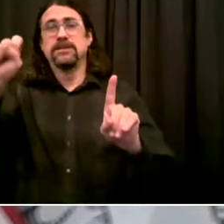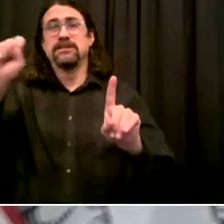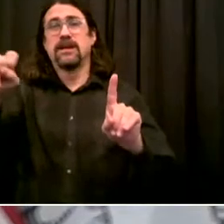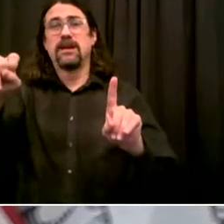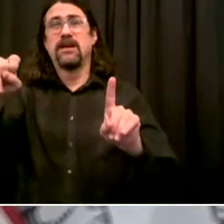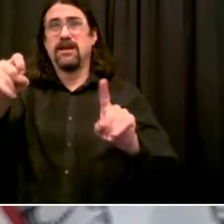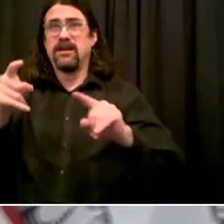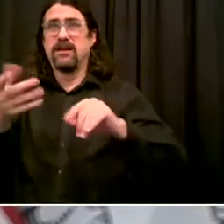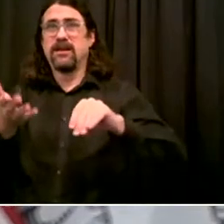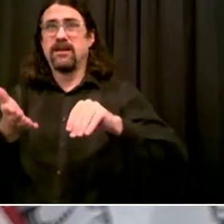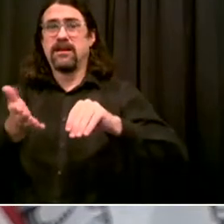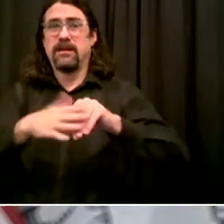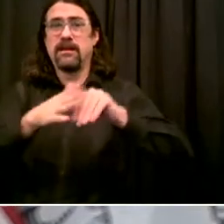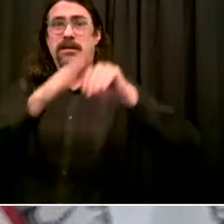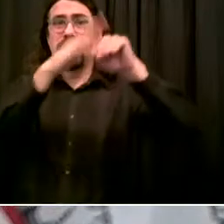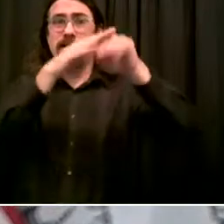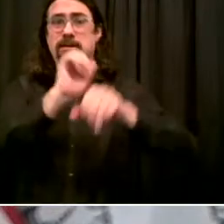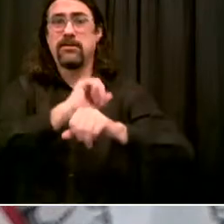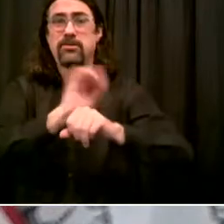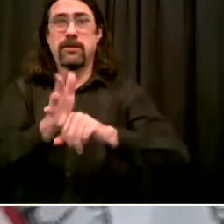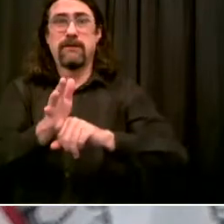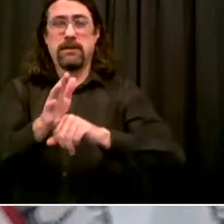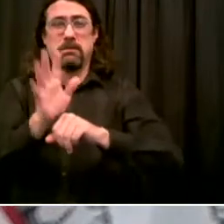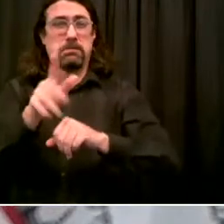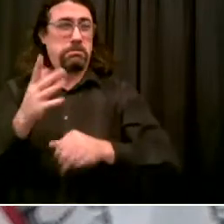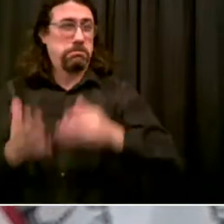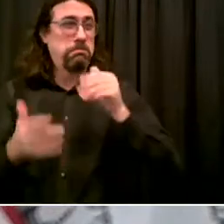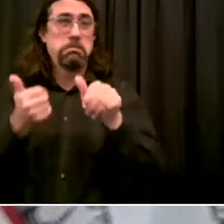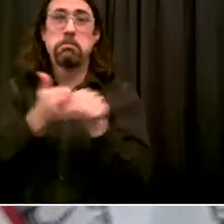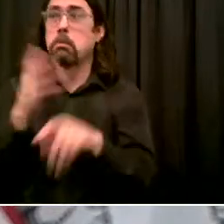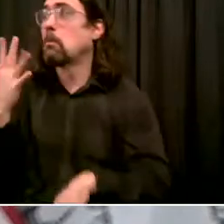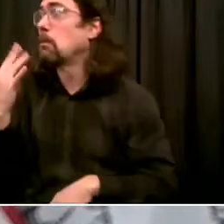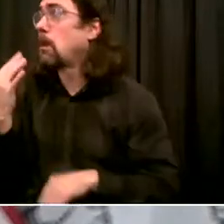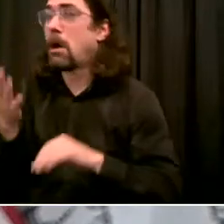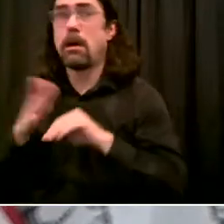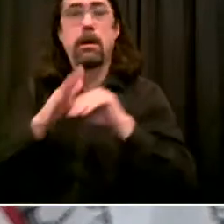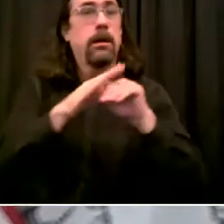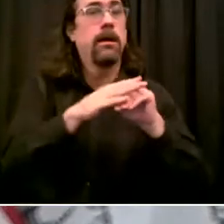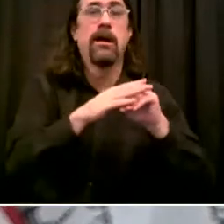WHAT IS CAUSING THE OUTBREAK IN STATEN ISLAND?